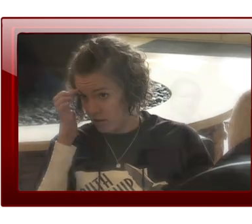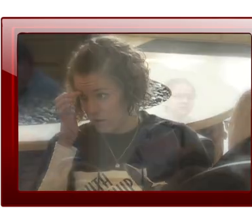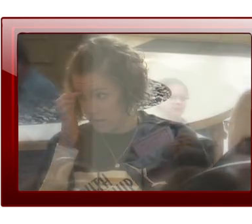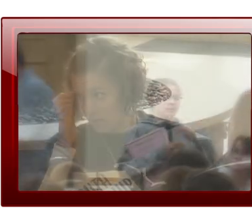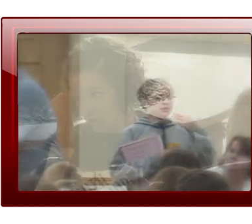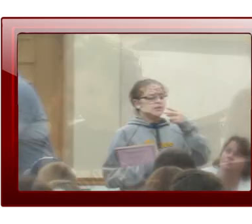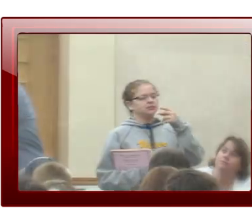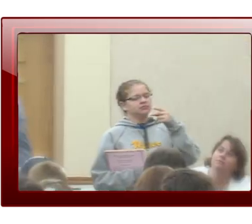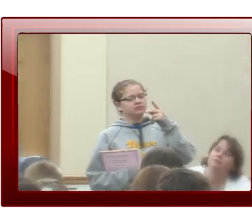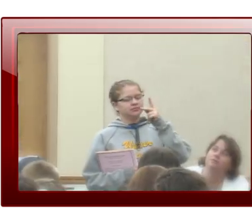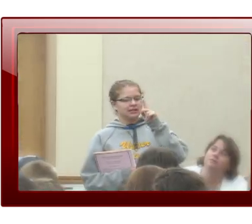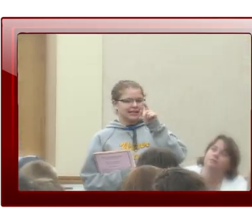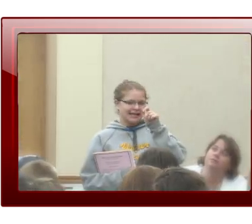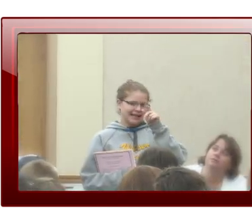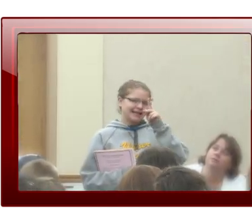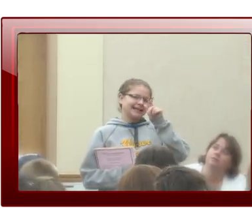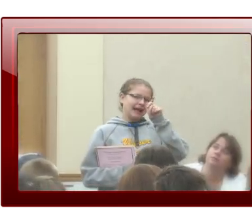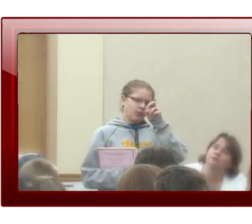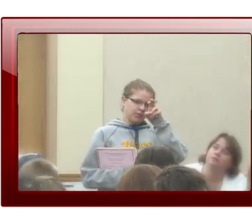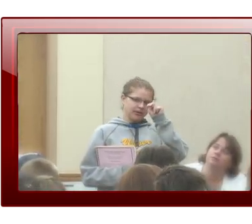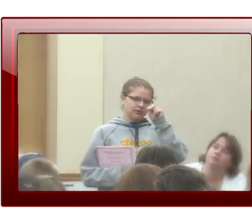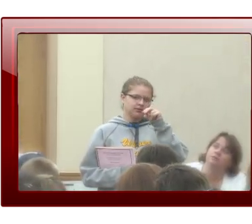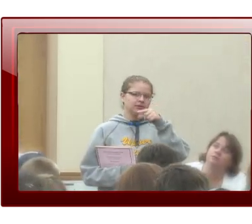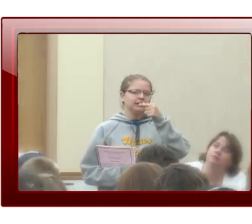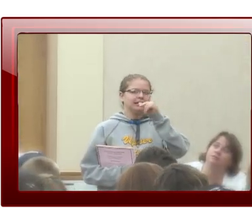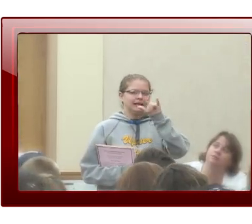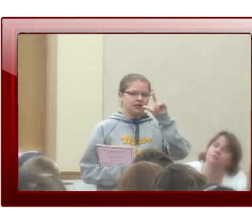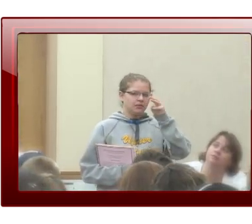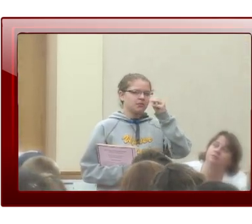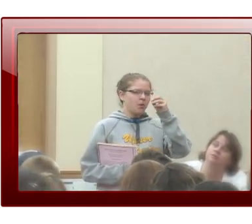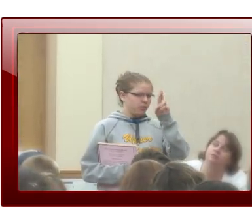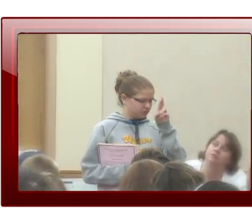Even the best lip readers can only understand 20-25%